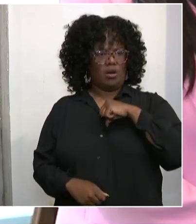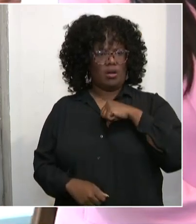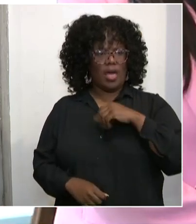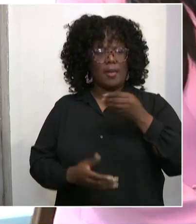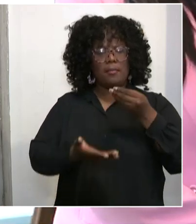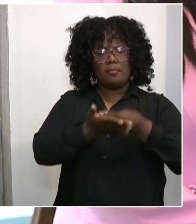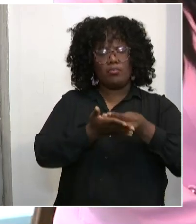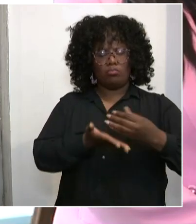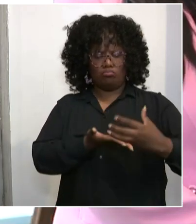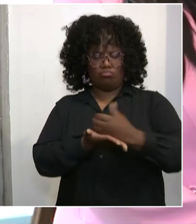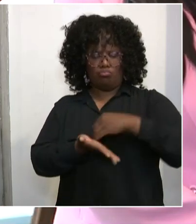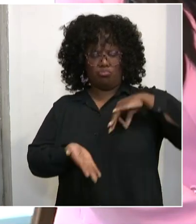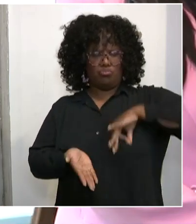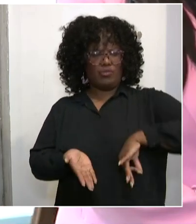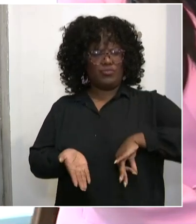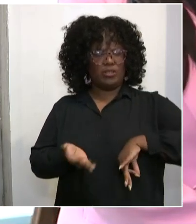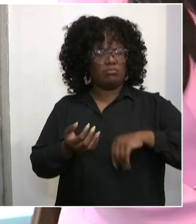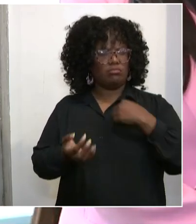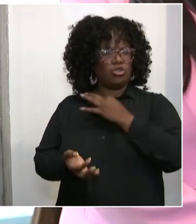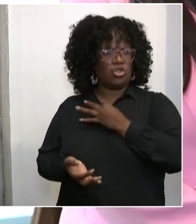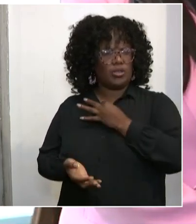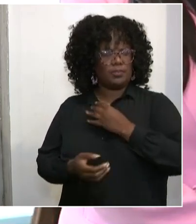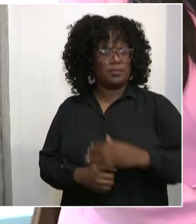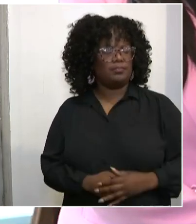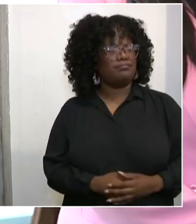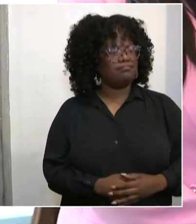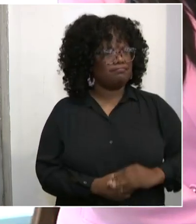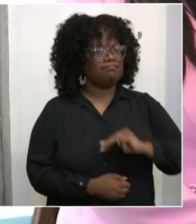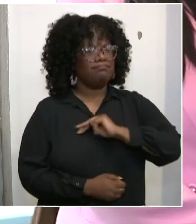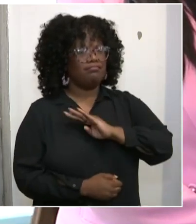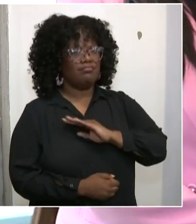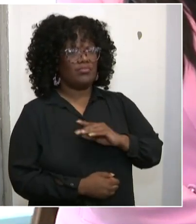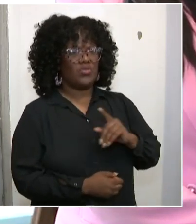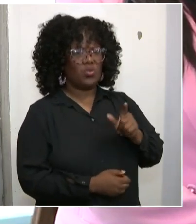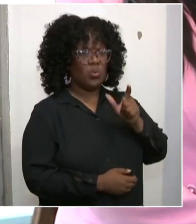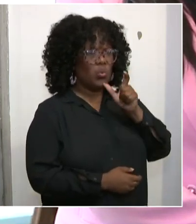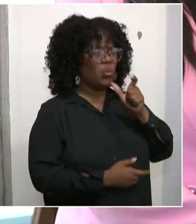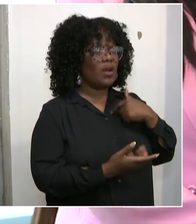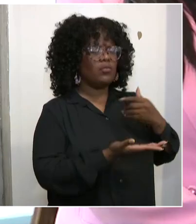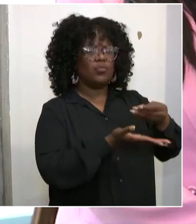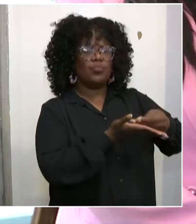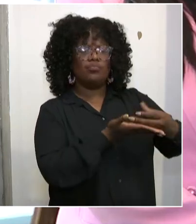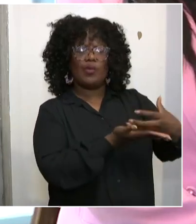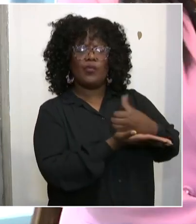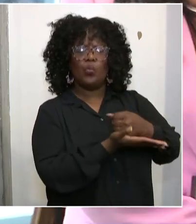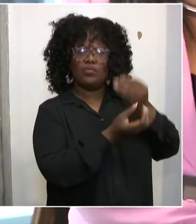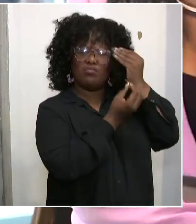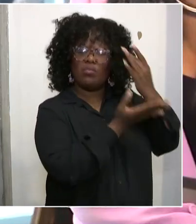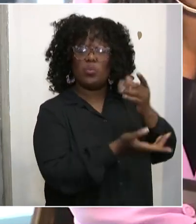Who -- has the revenue estimates? Do you have the revenue estimates. I don't have them off the top. Maybe Elliott,